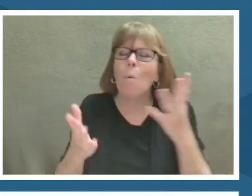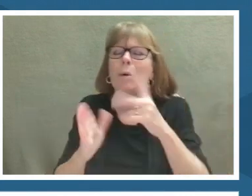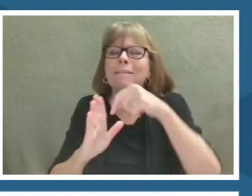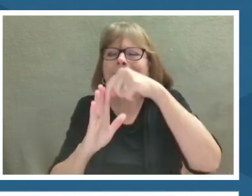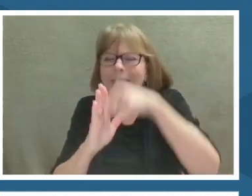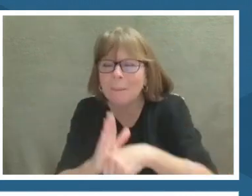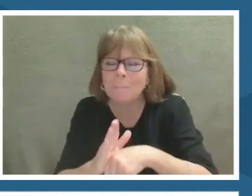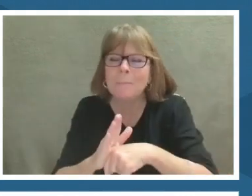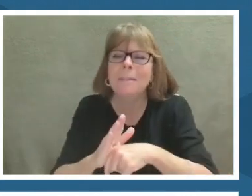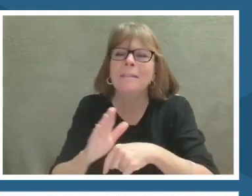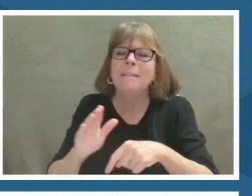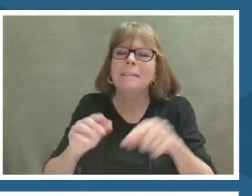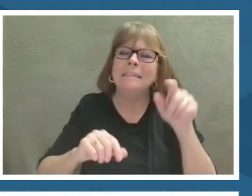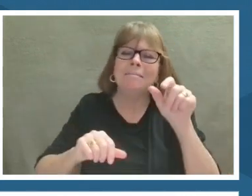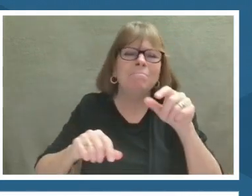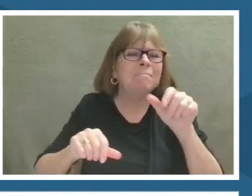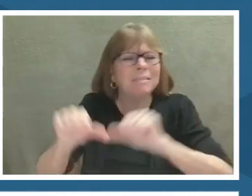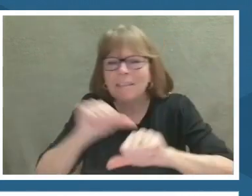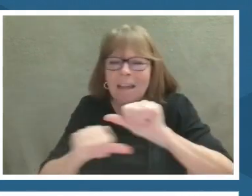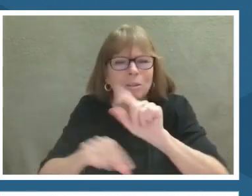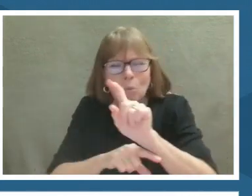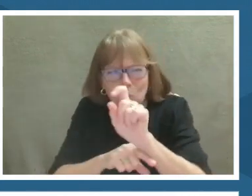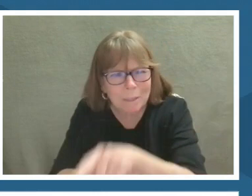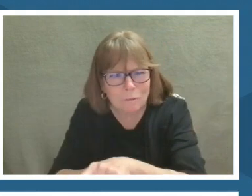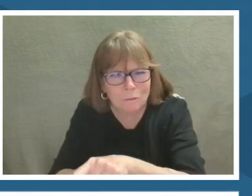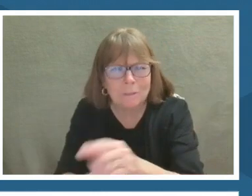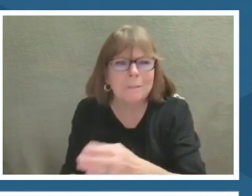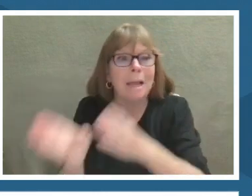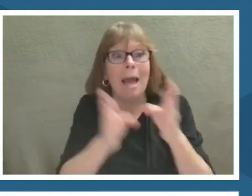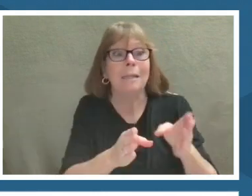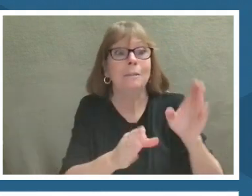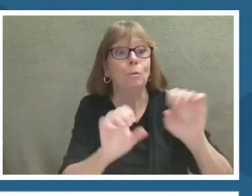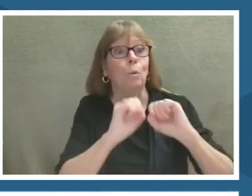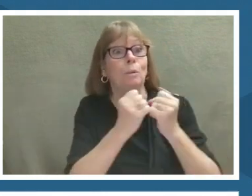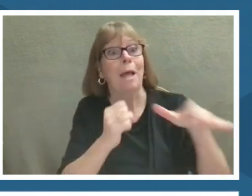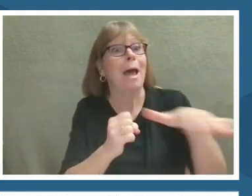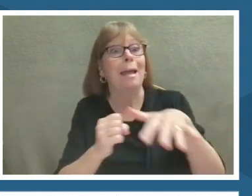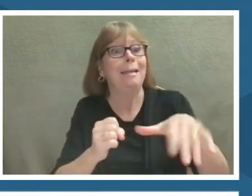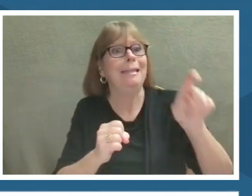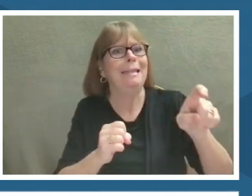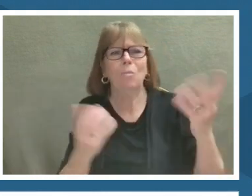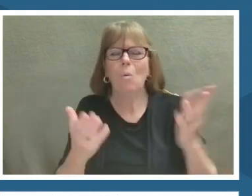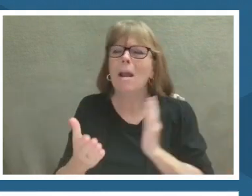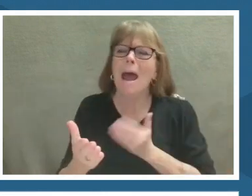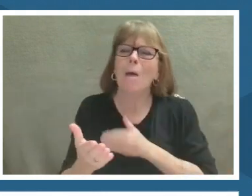societal needs do our student states so let's before